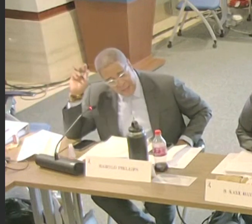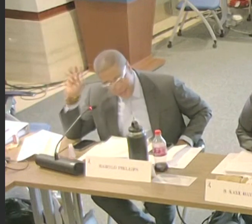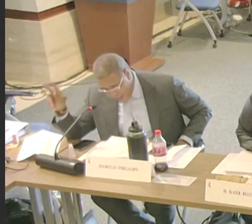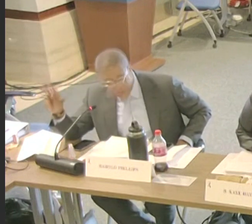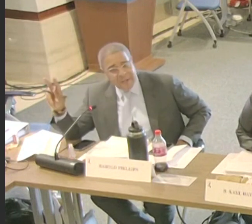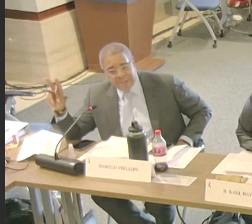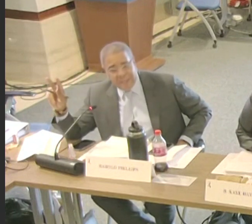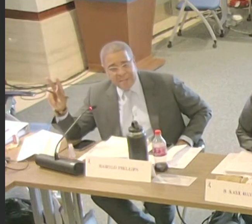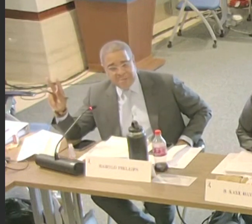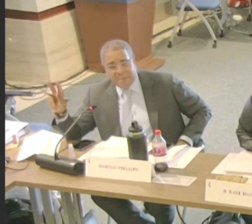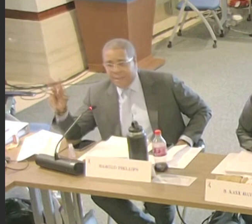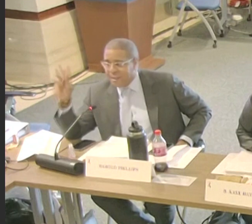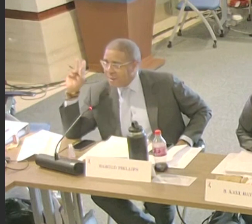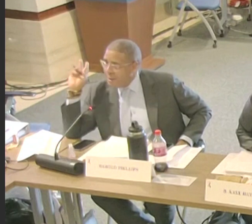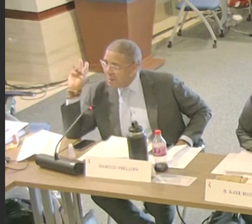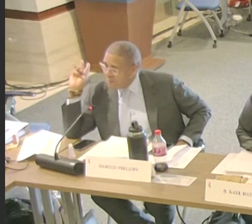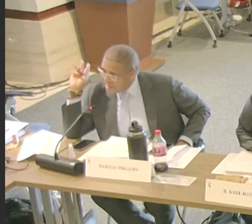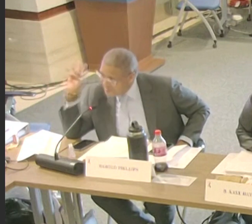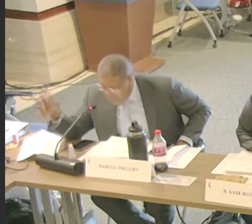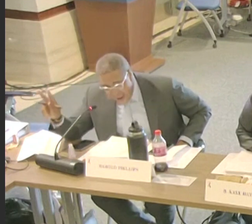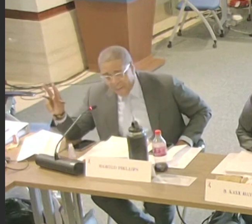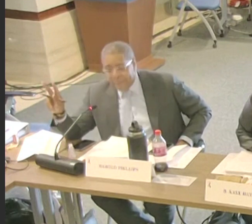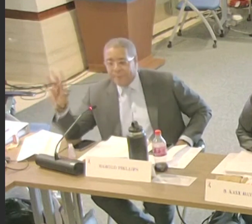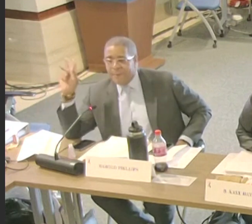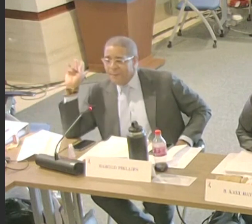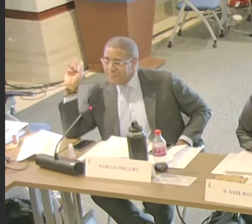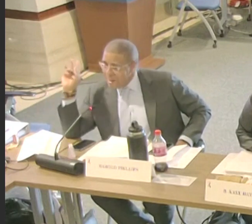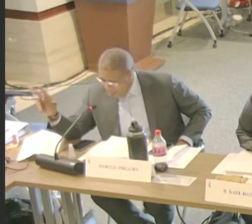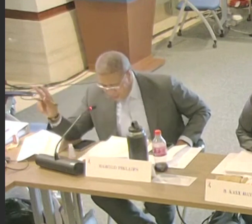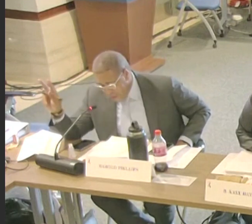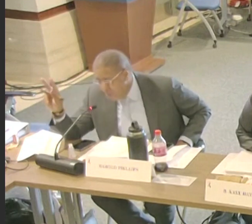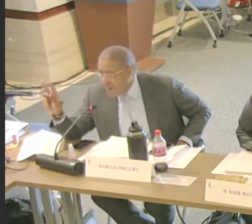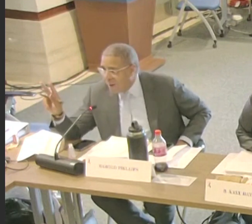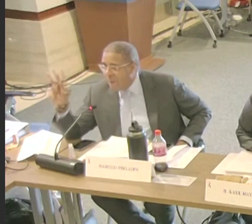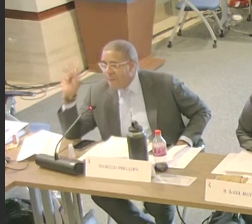we had AIDSWatch last week, we had the SAFF [phonetic sp]. Now, we had you all.